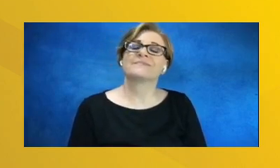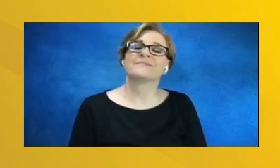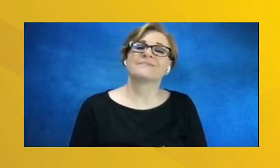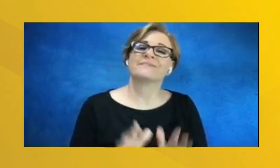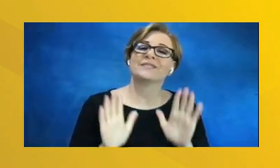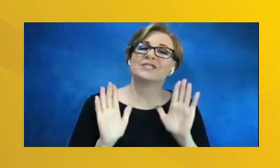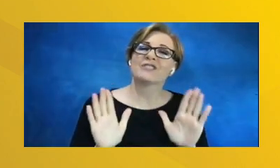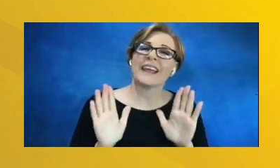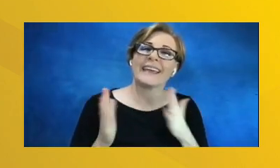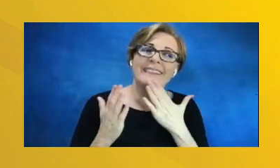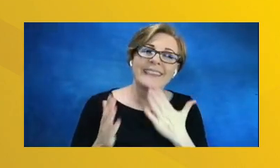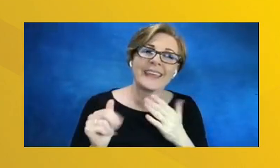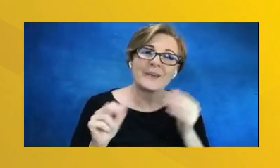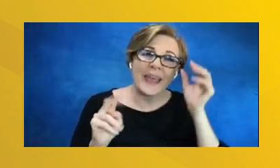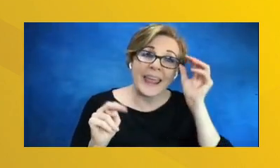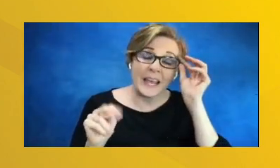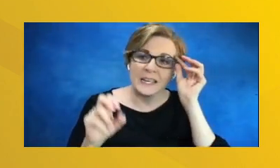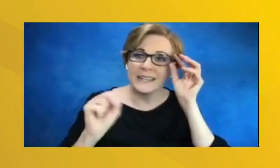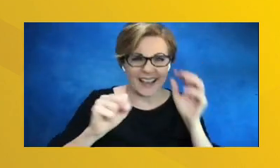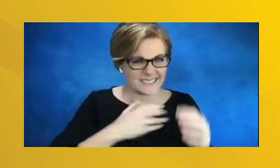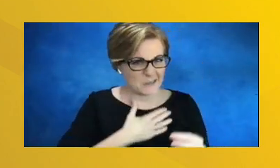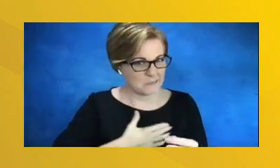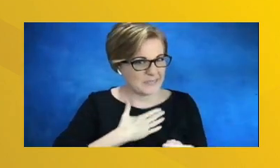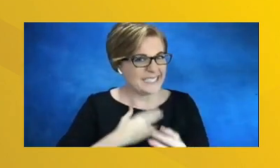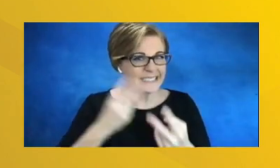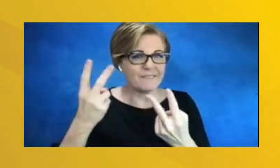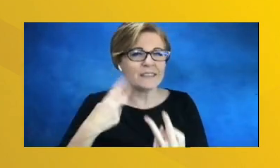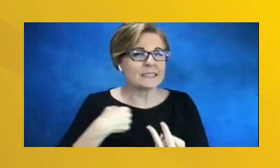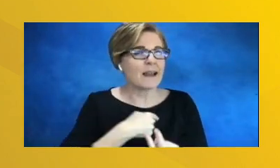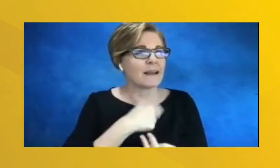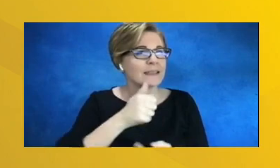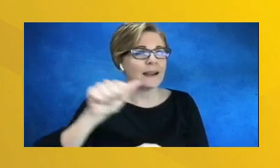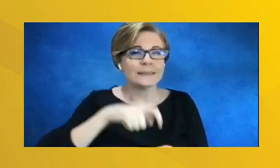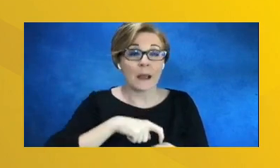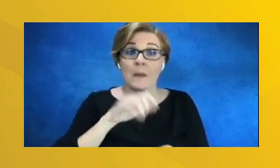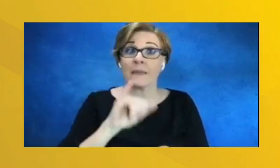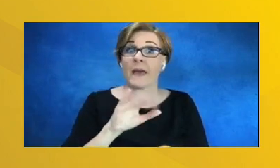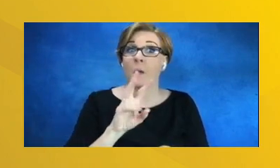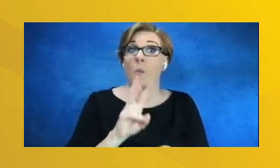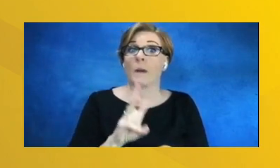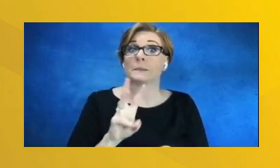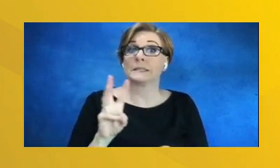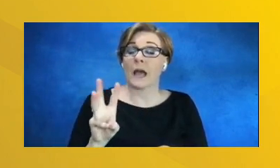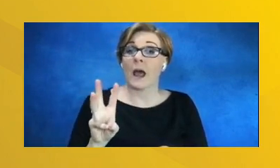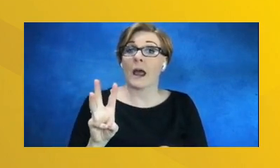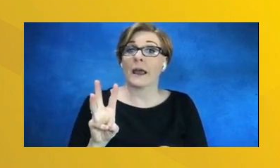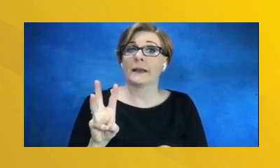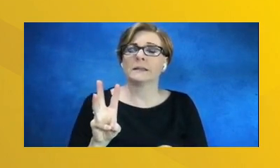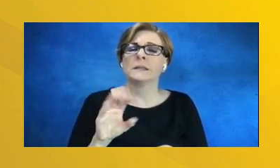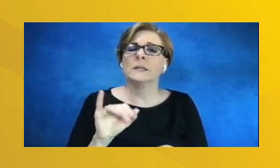And yes, absolutely. Please come back and see us again. That website again, Julie, if you wouldn't mind dropping it in the chat again, that's